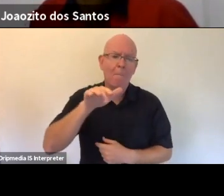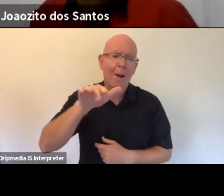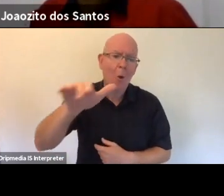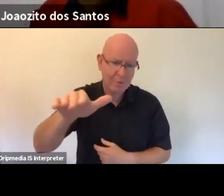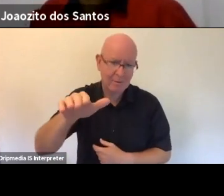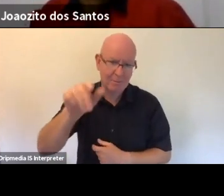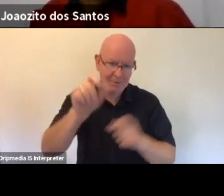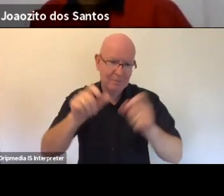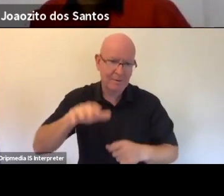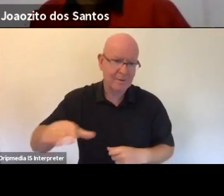Yeah.